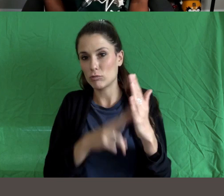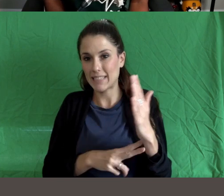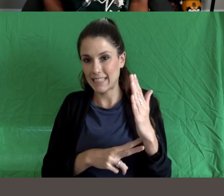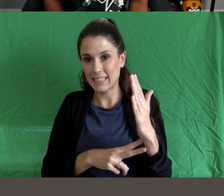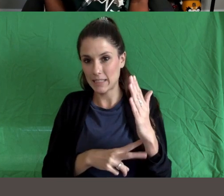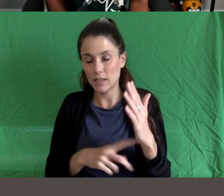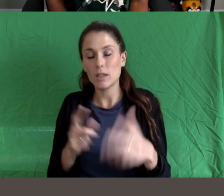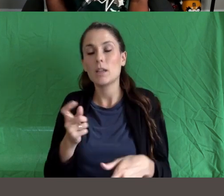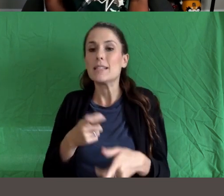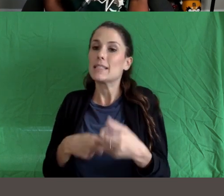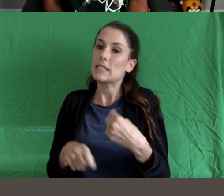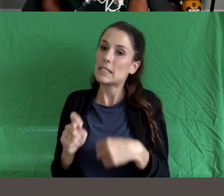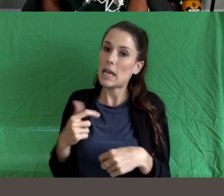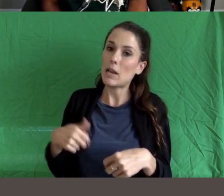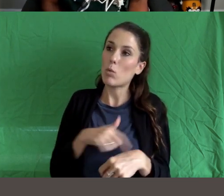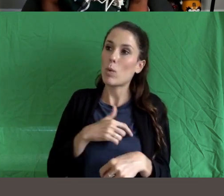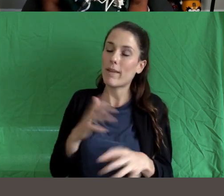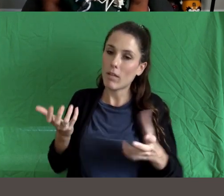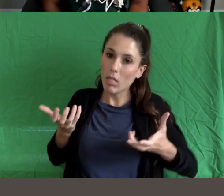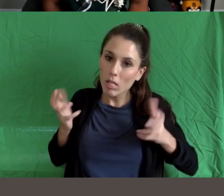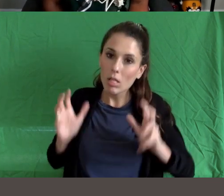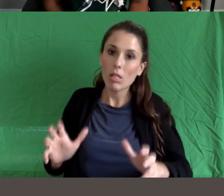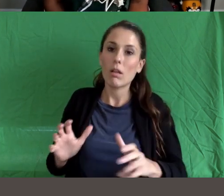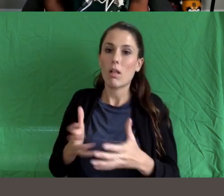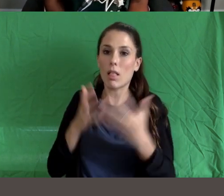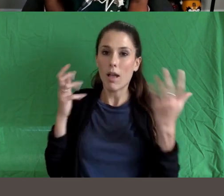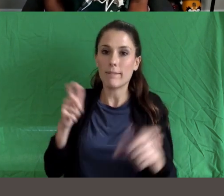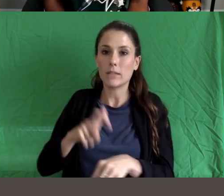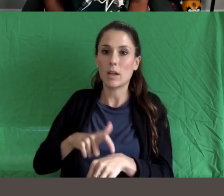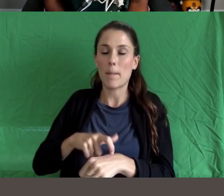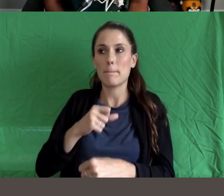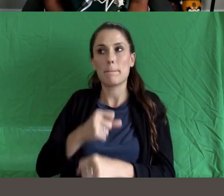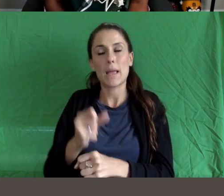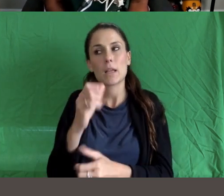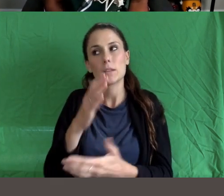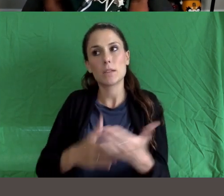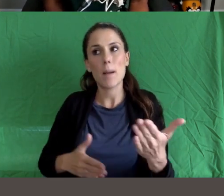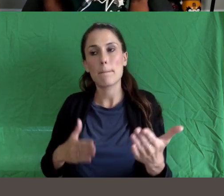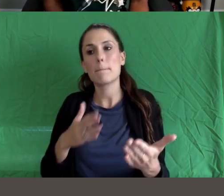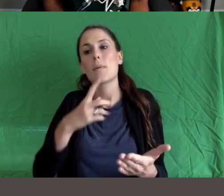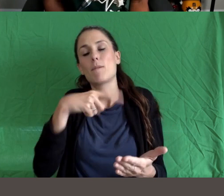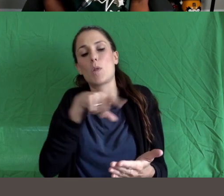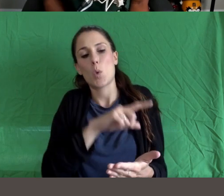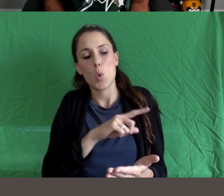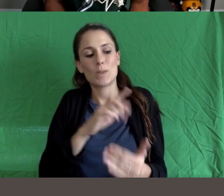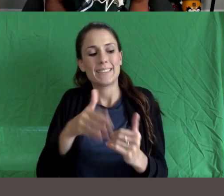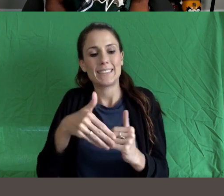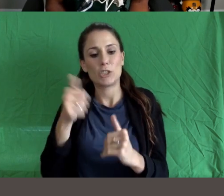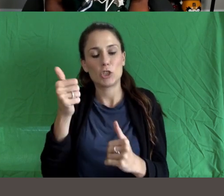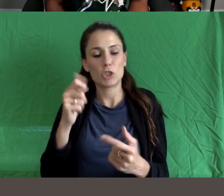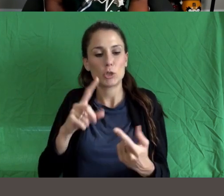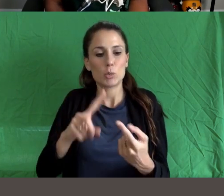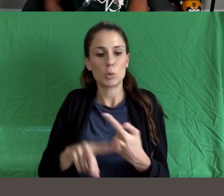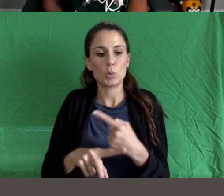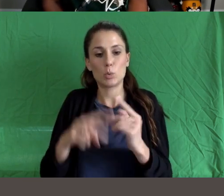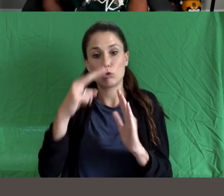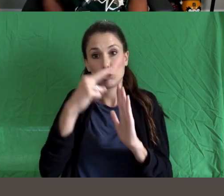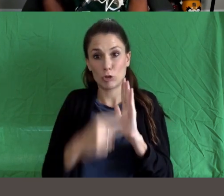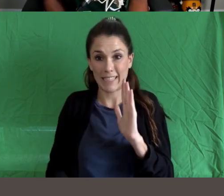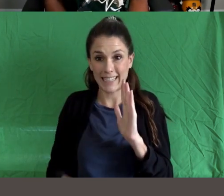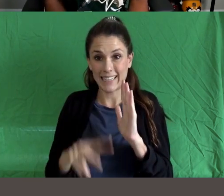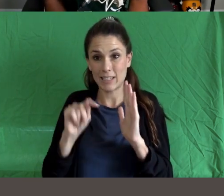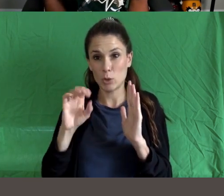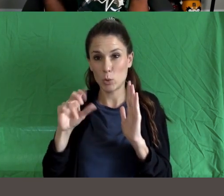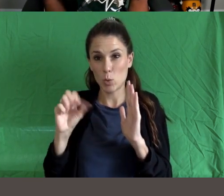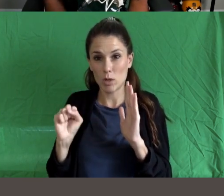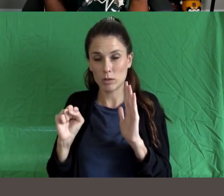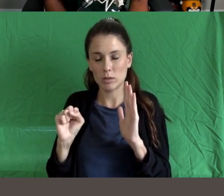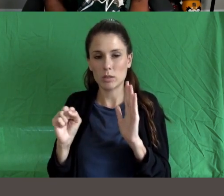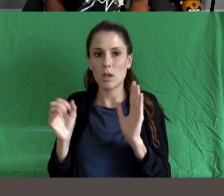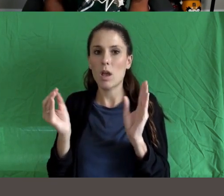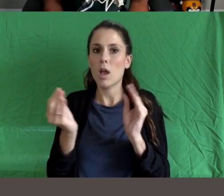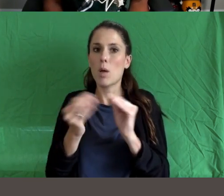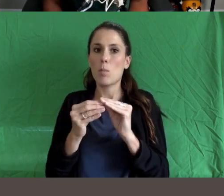instead, we've spent a lot of time making some of those easier to read tools more performant and